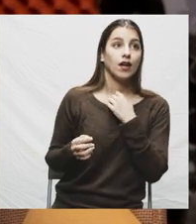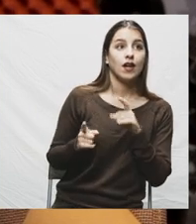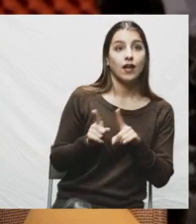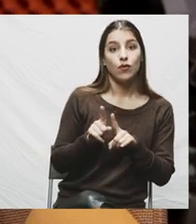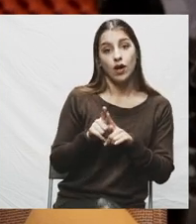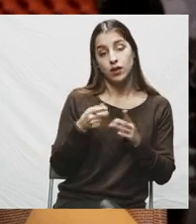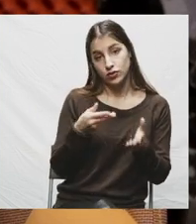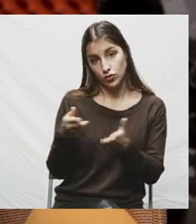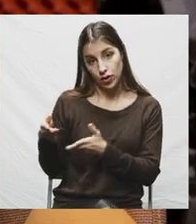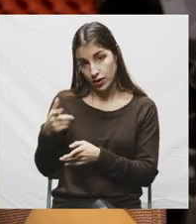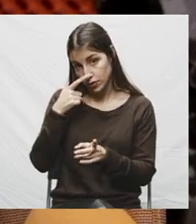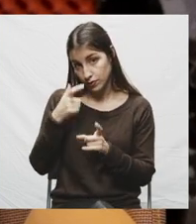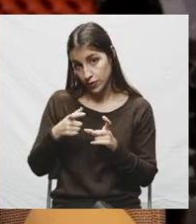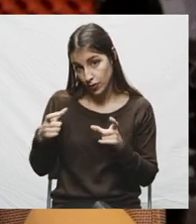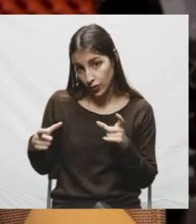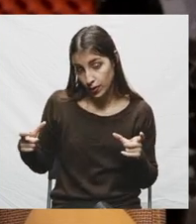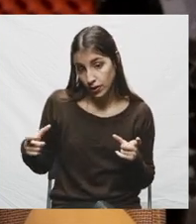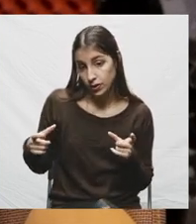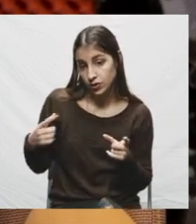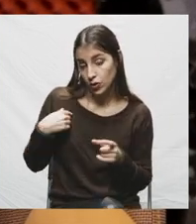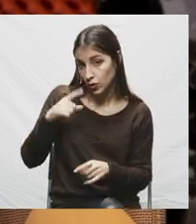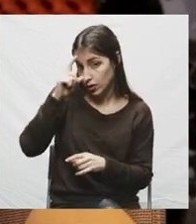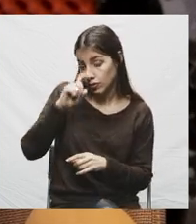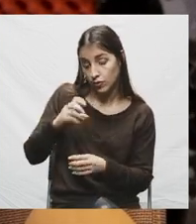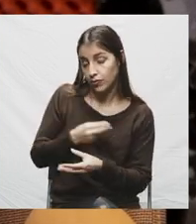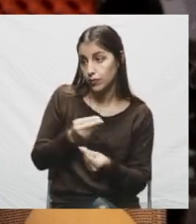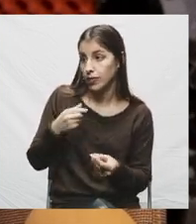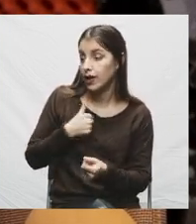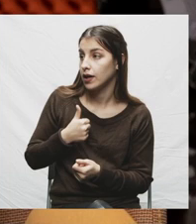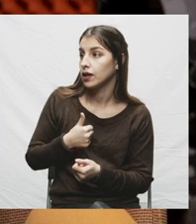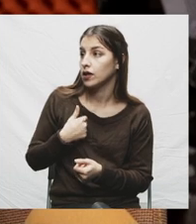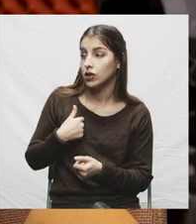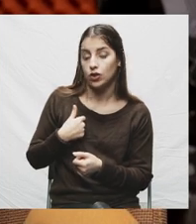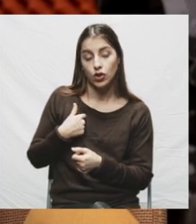And it was about stimulating people. I recall, for example, one time I was